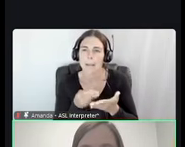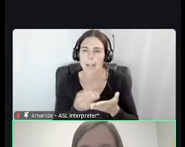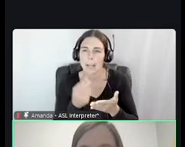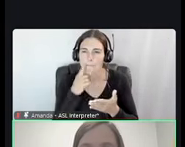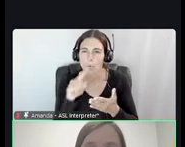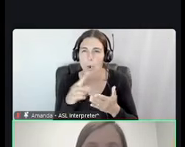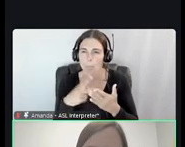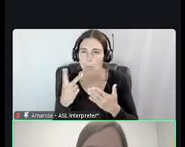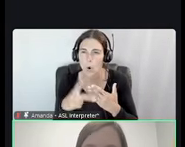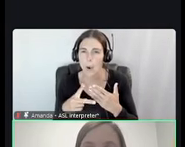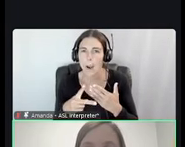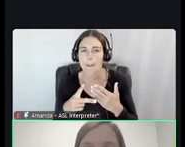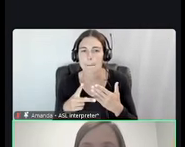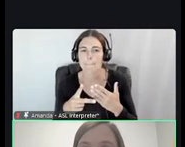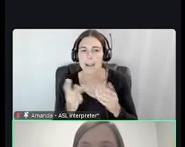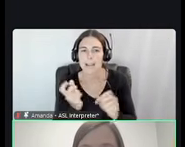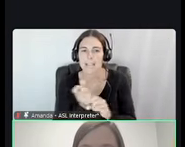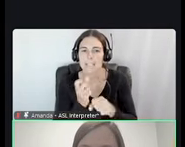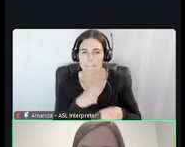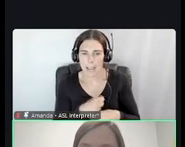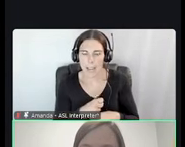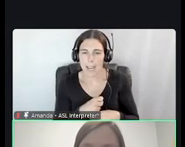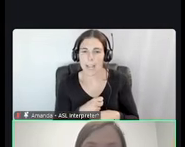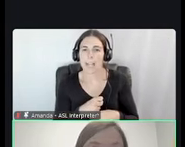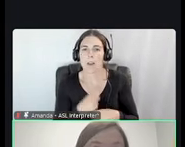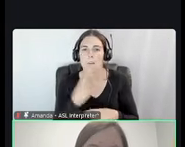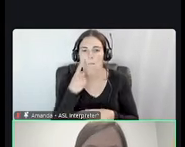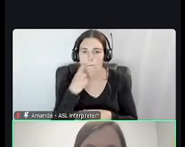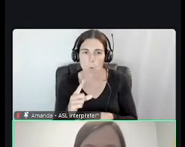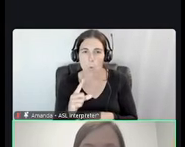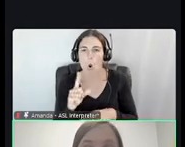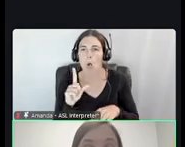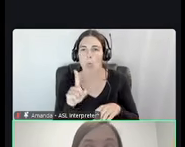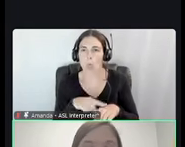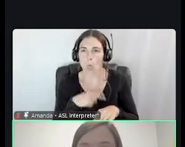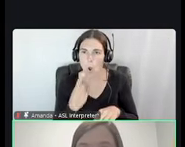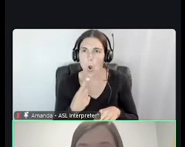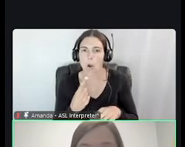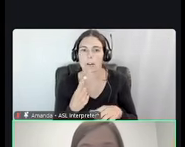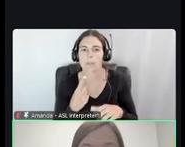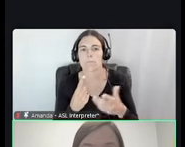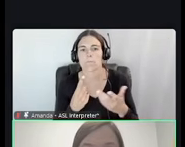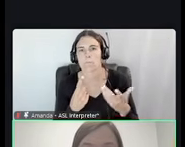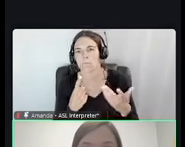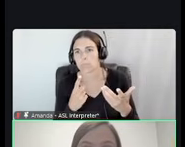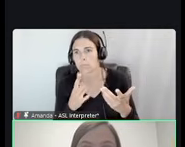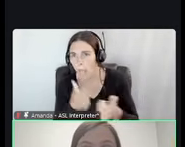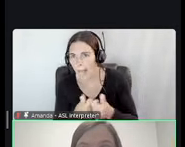designed to address longstanding challenges in rural health care, including workforce shortages,